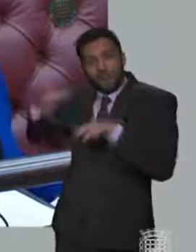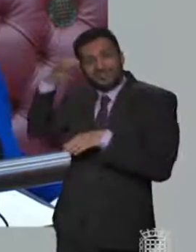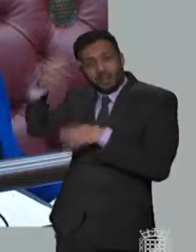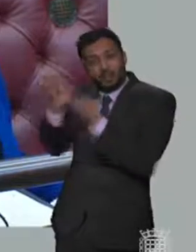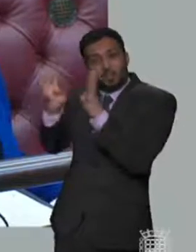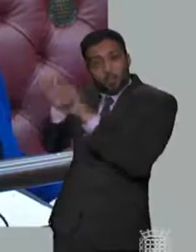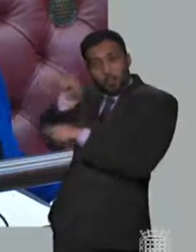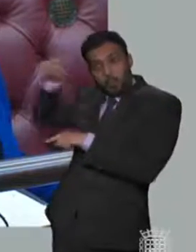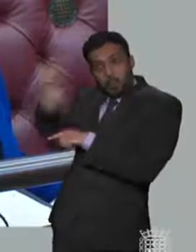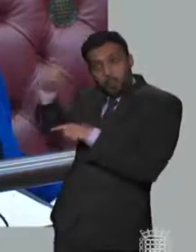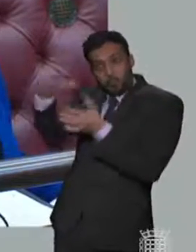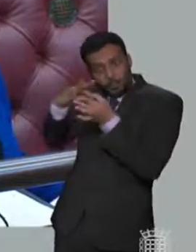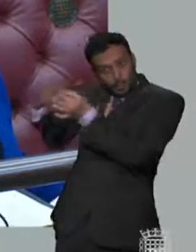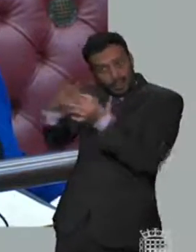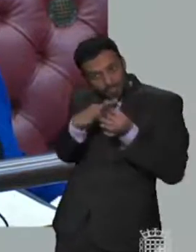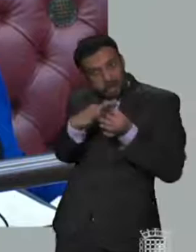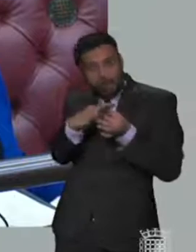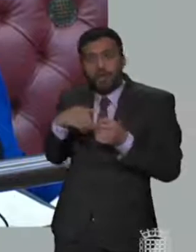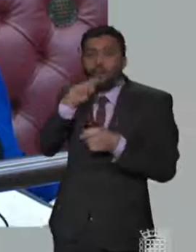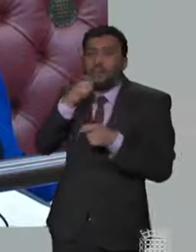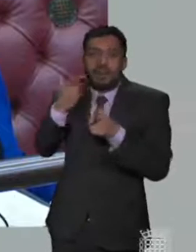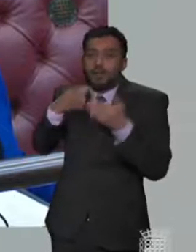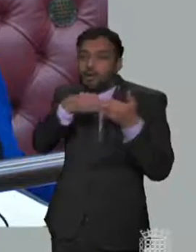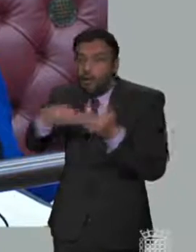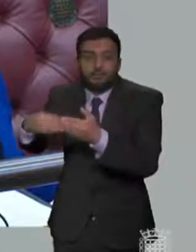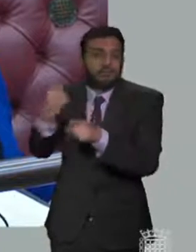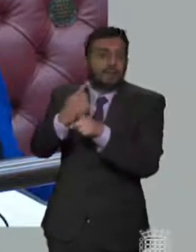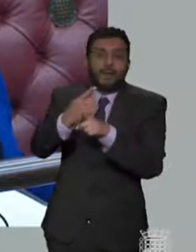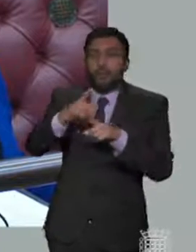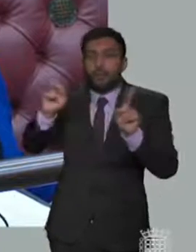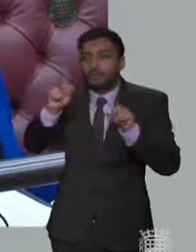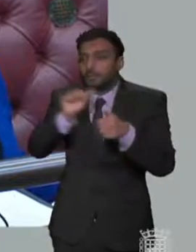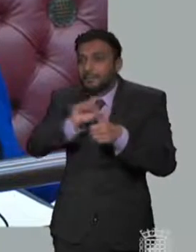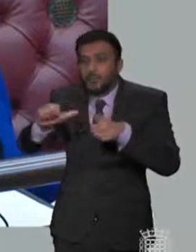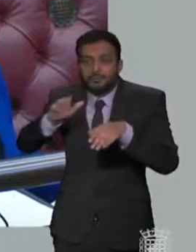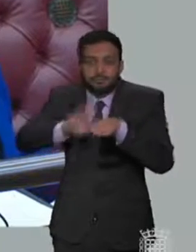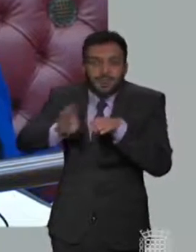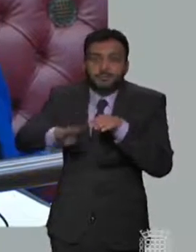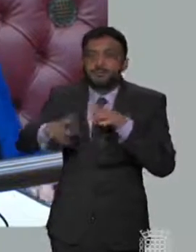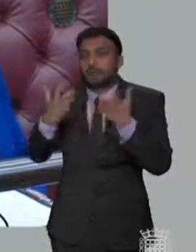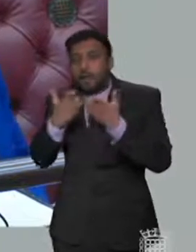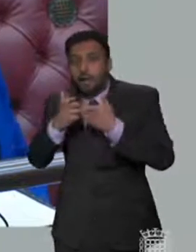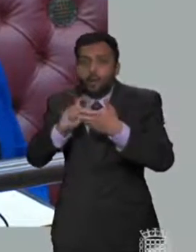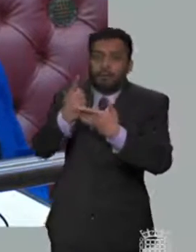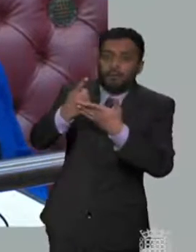but also on best practice for bsl communications and could include include case studies setting out